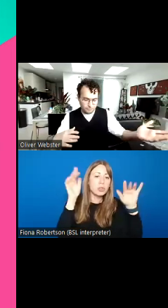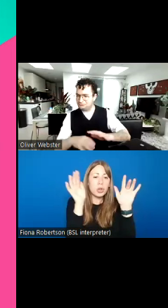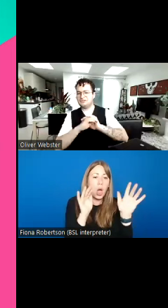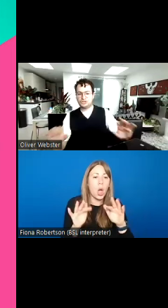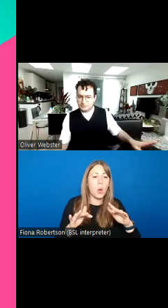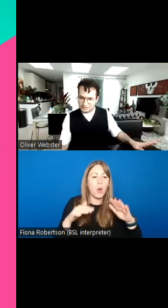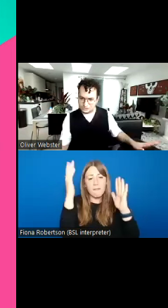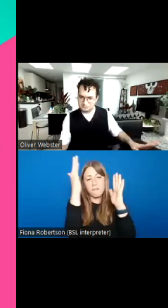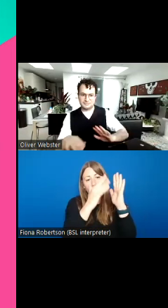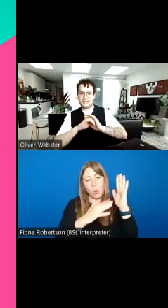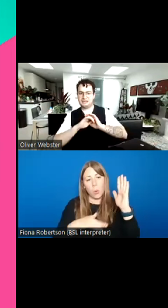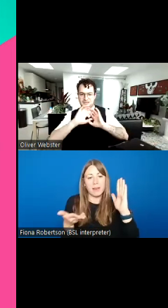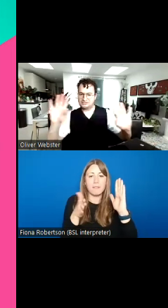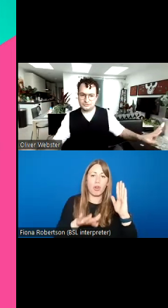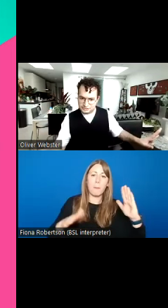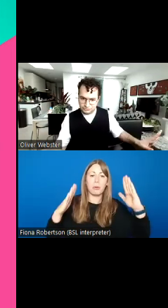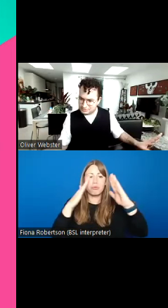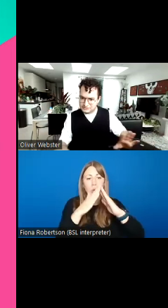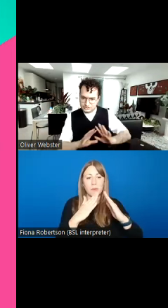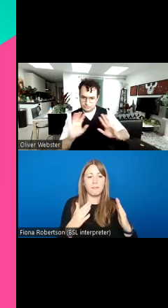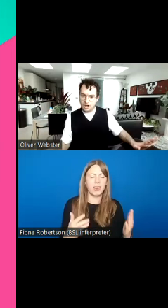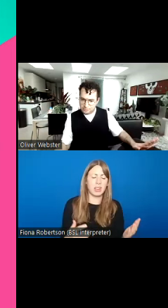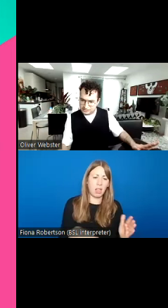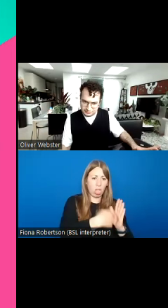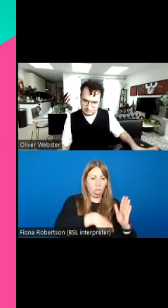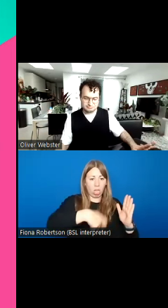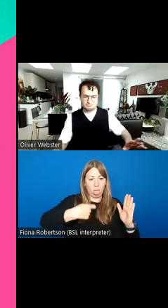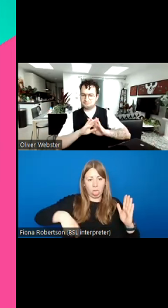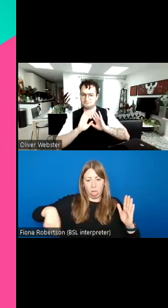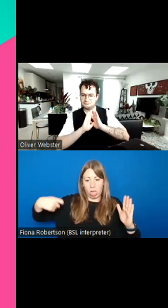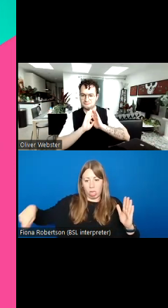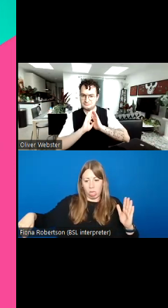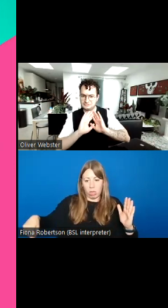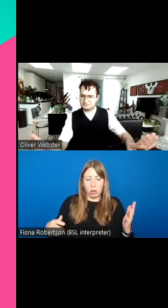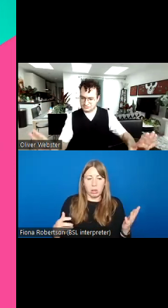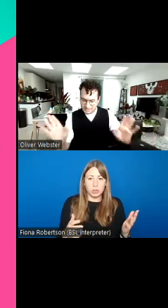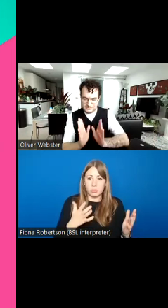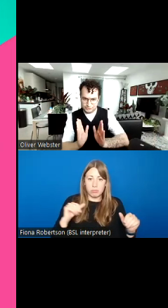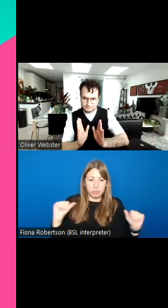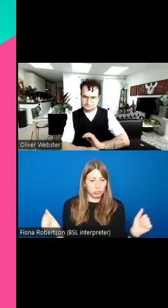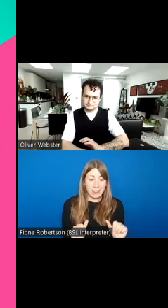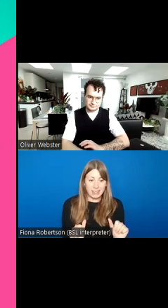That's too much, it's too descriptive, it's too interpretive. Keep it simple.